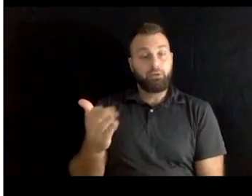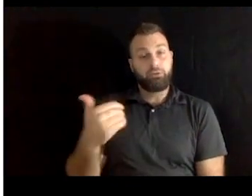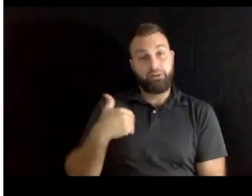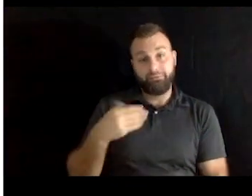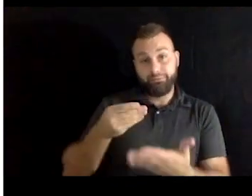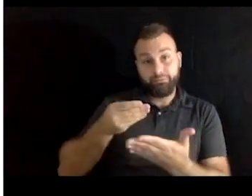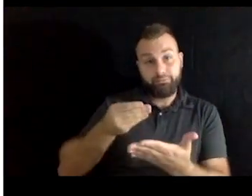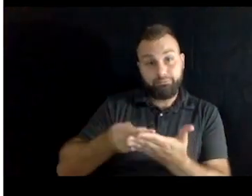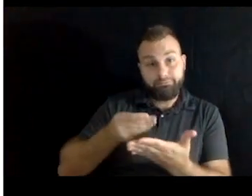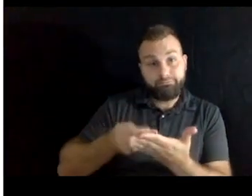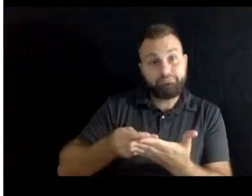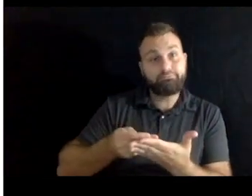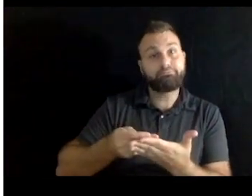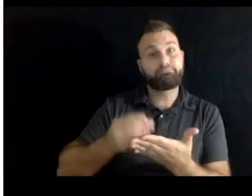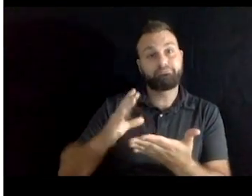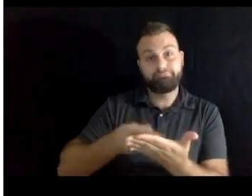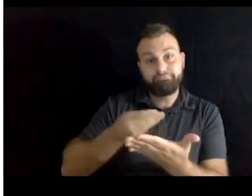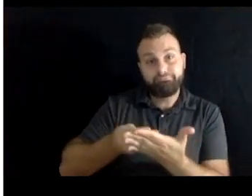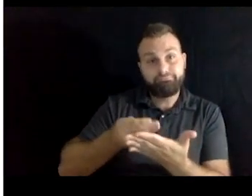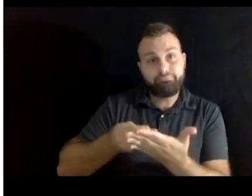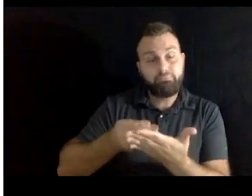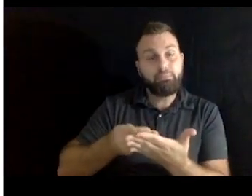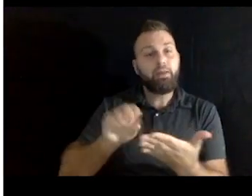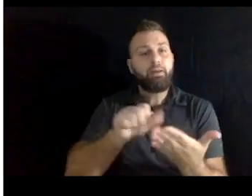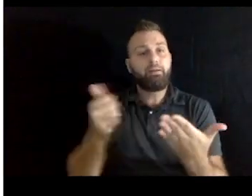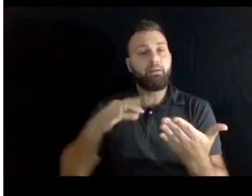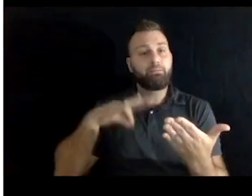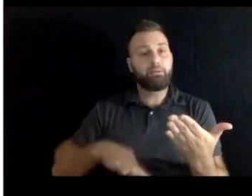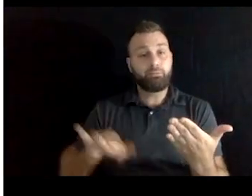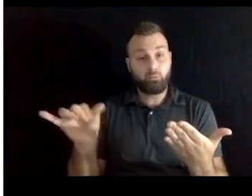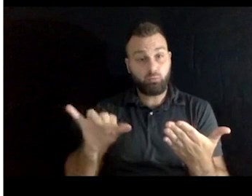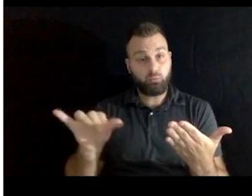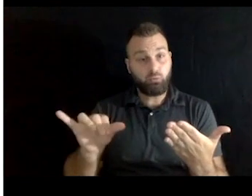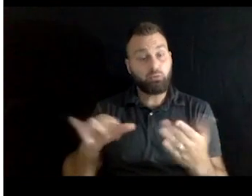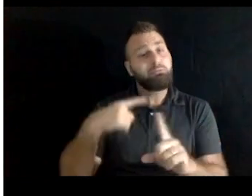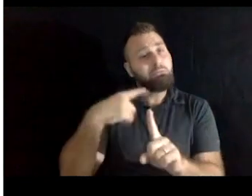benefits that come with work. But also the non monetary benefits right?